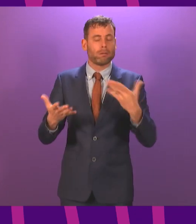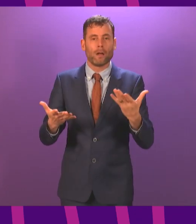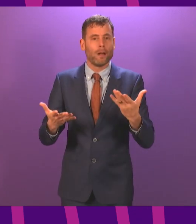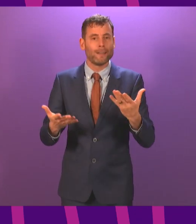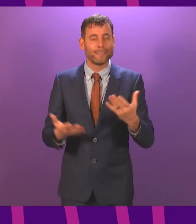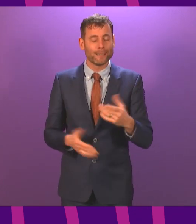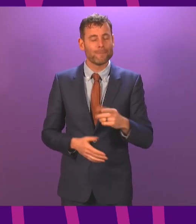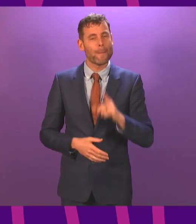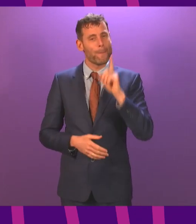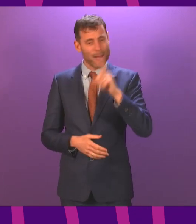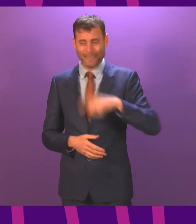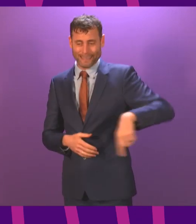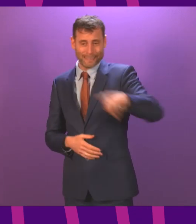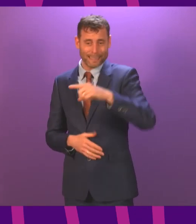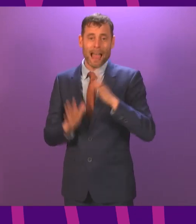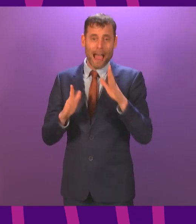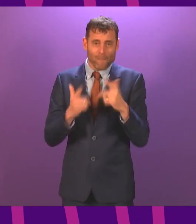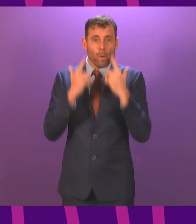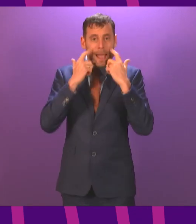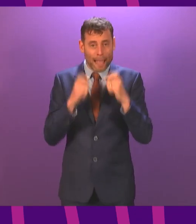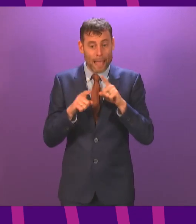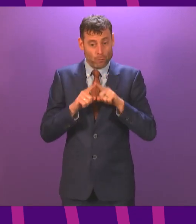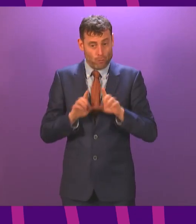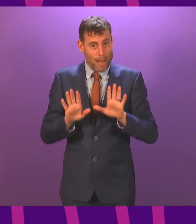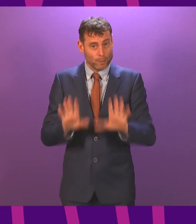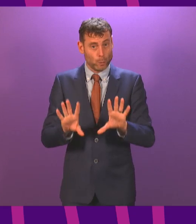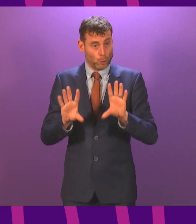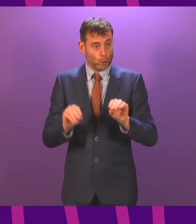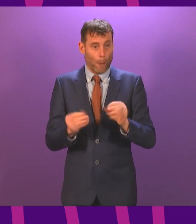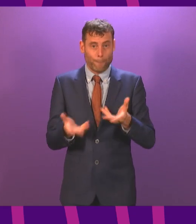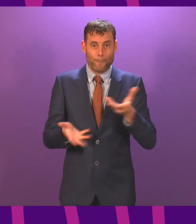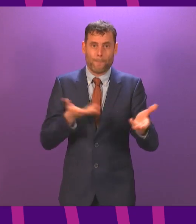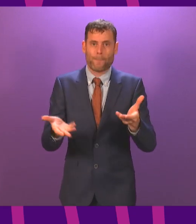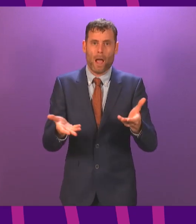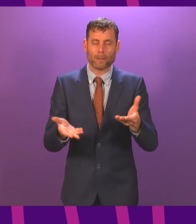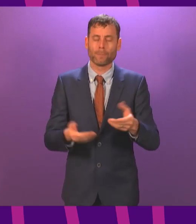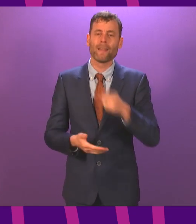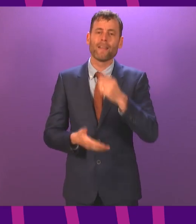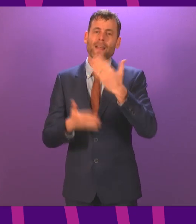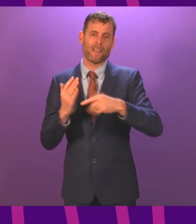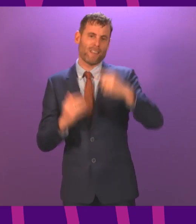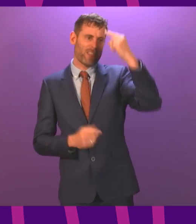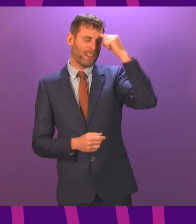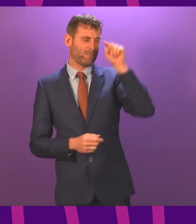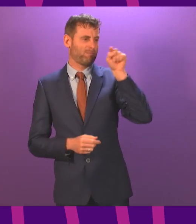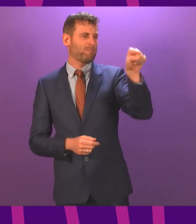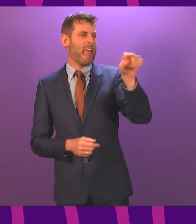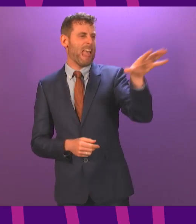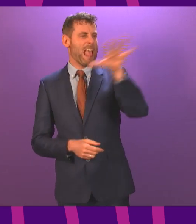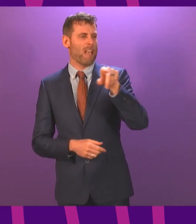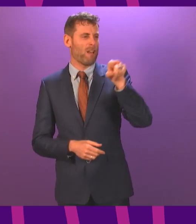collectively, to try to keep it under control. However, I do not think that we should conclude that there are different prevalence rates in different areas because people in some